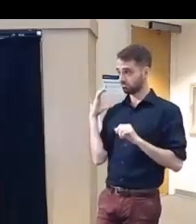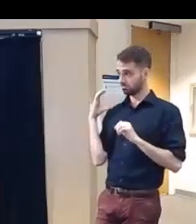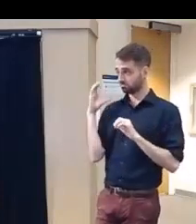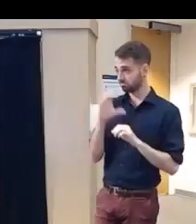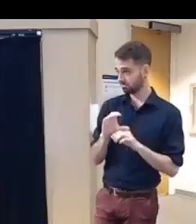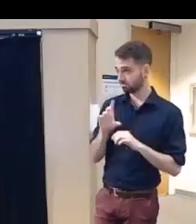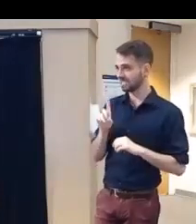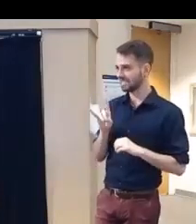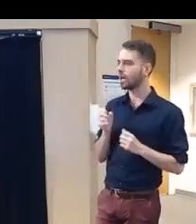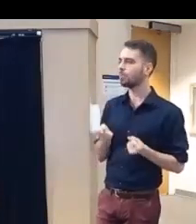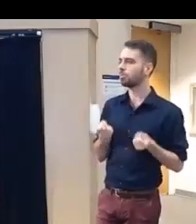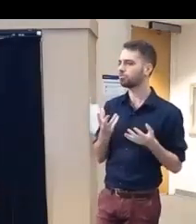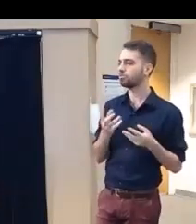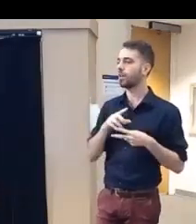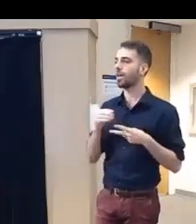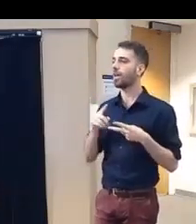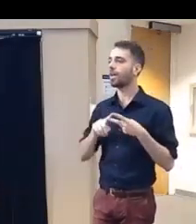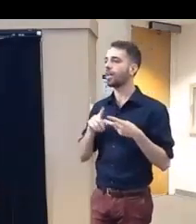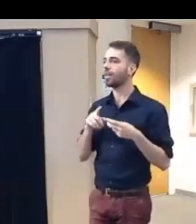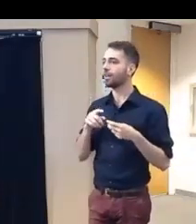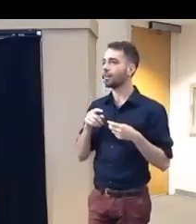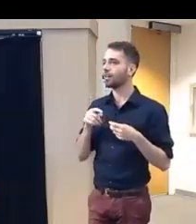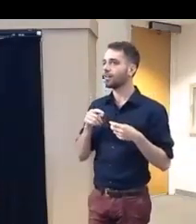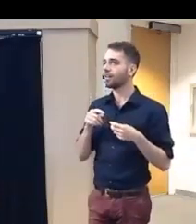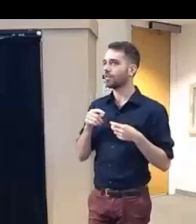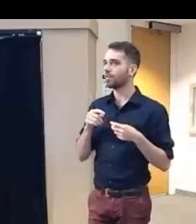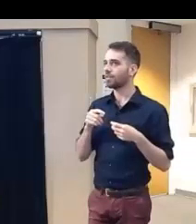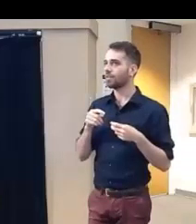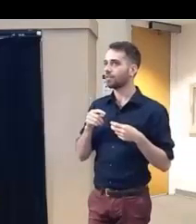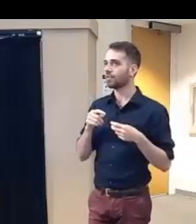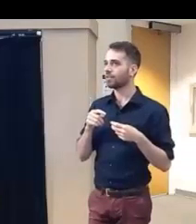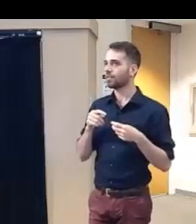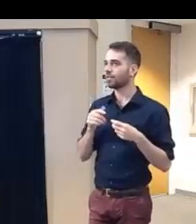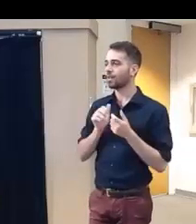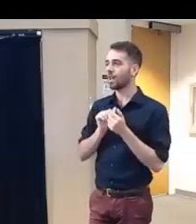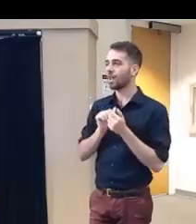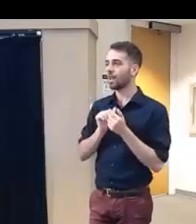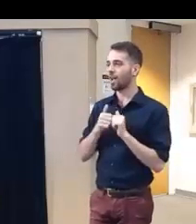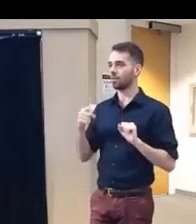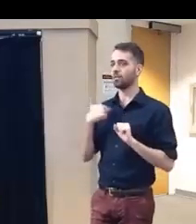how do people learn best and how can we tap into this space to change things and kind